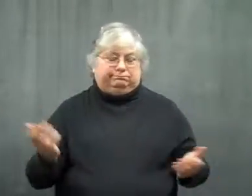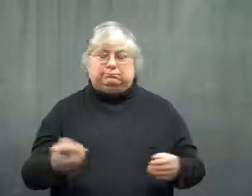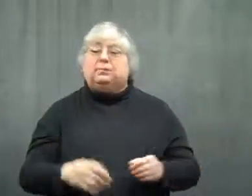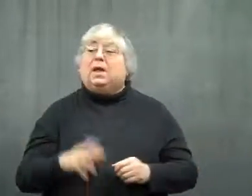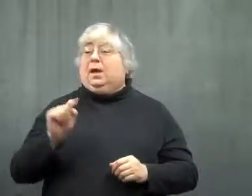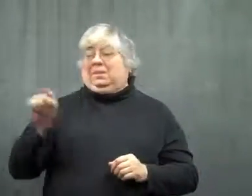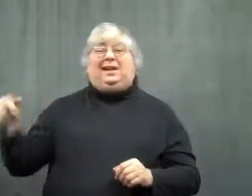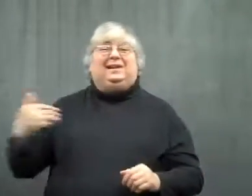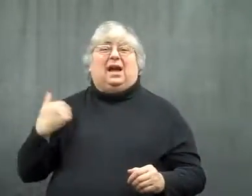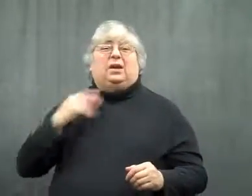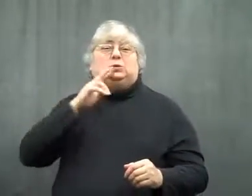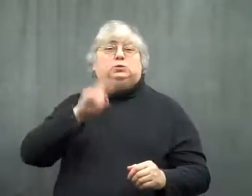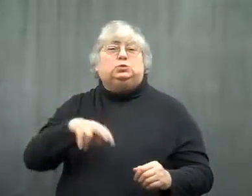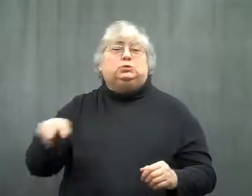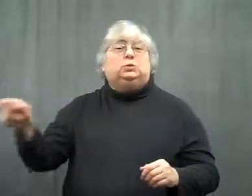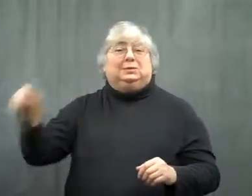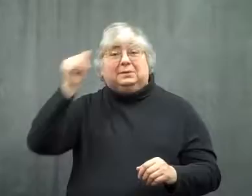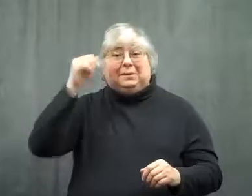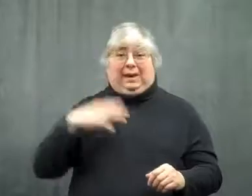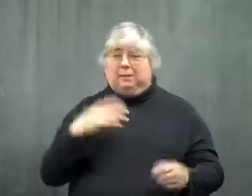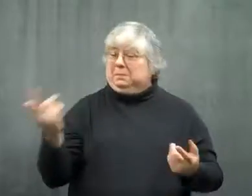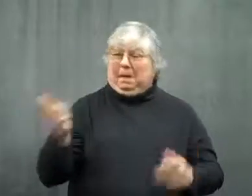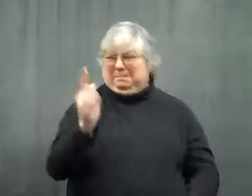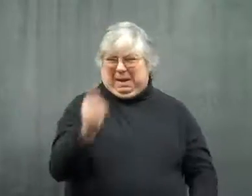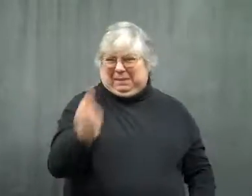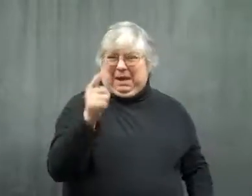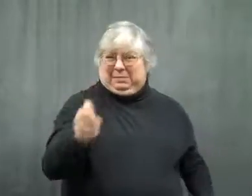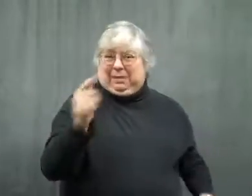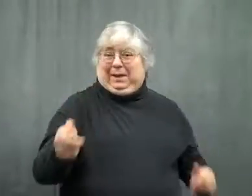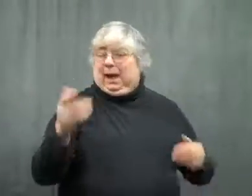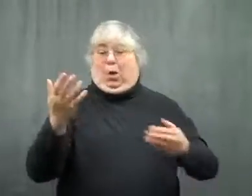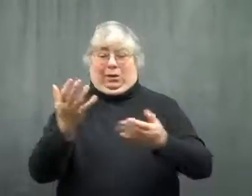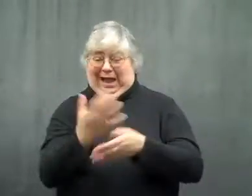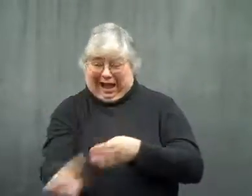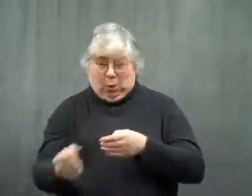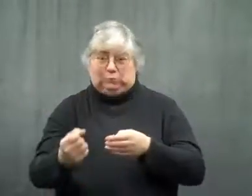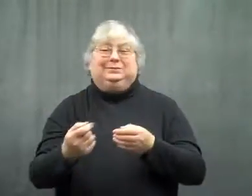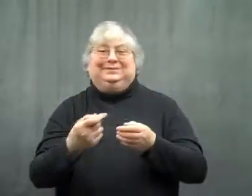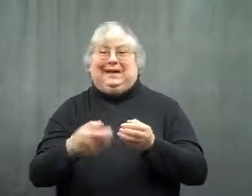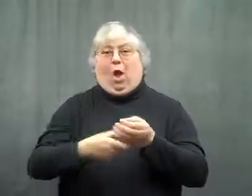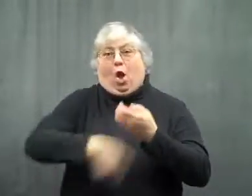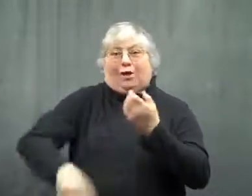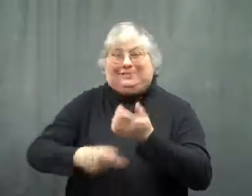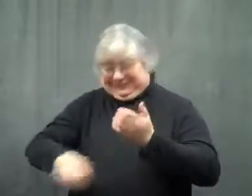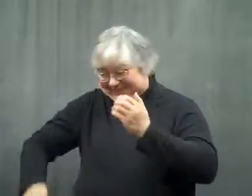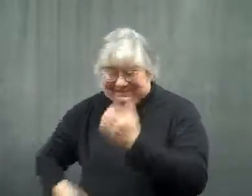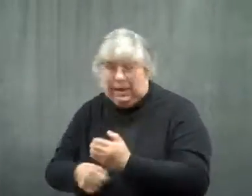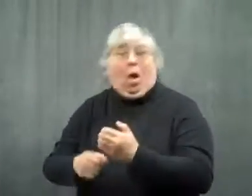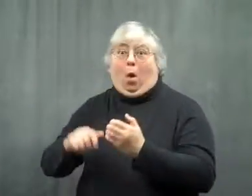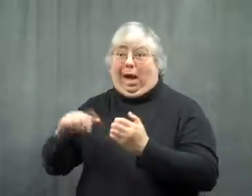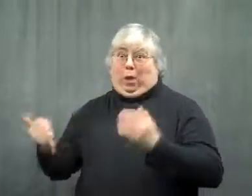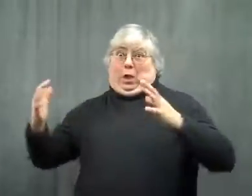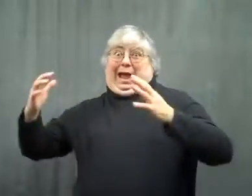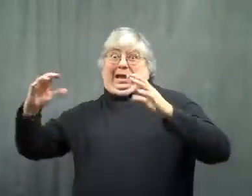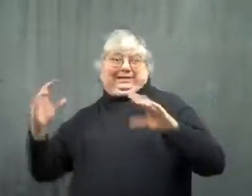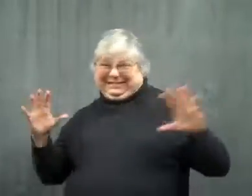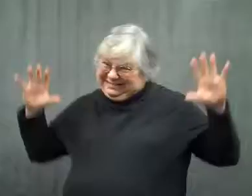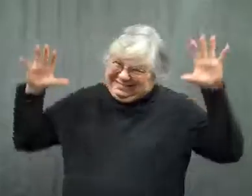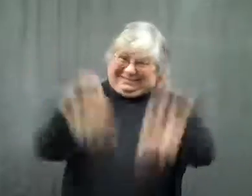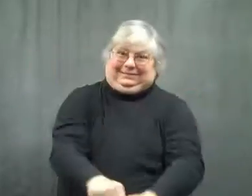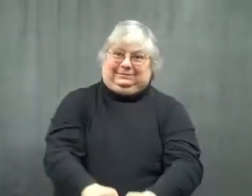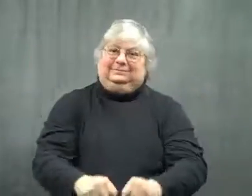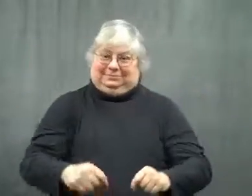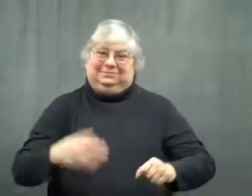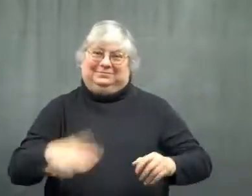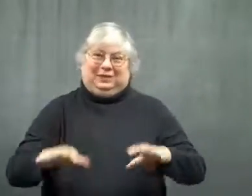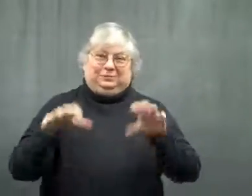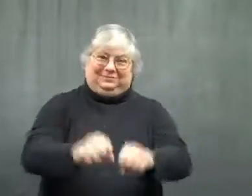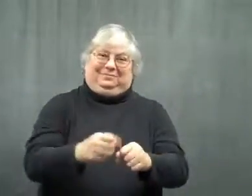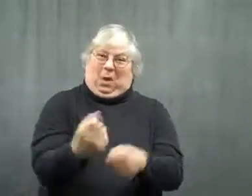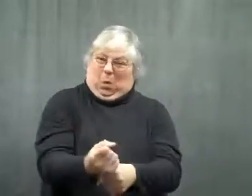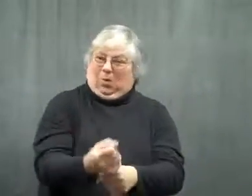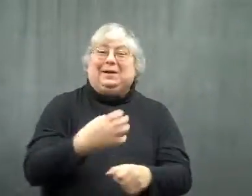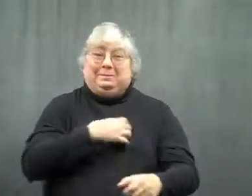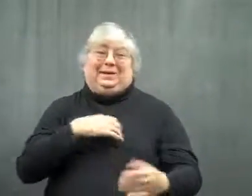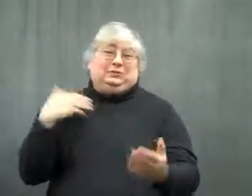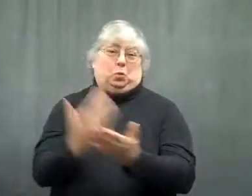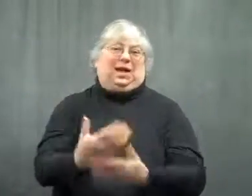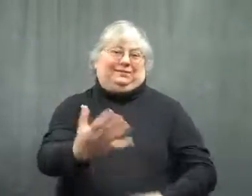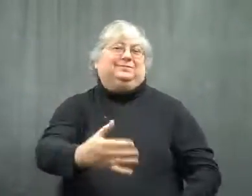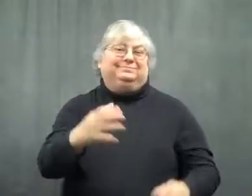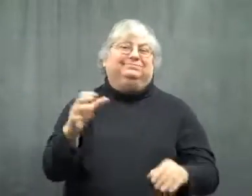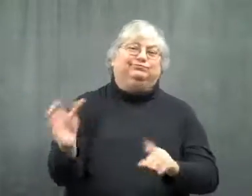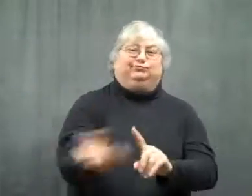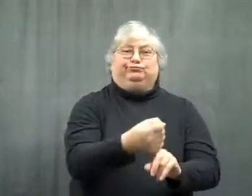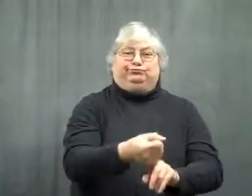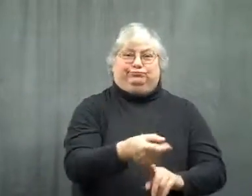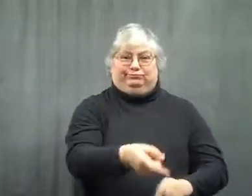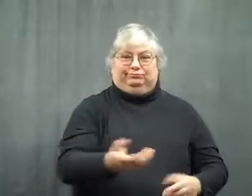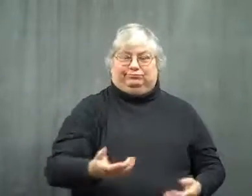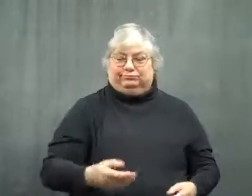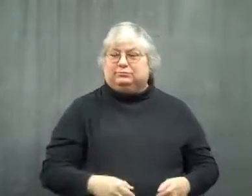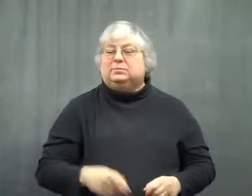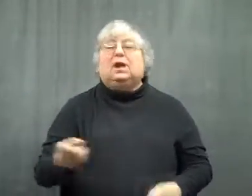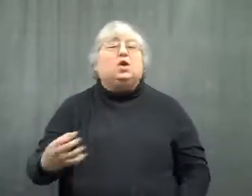The 22 year old stopped shooting to reload, and he was tackled and held for the police to arrest him.